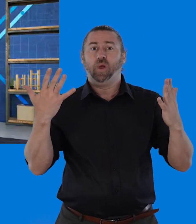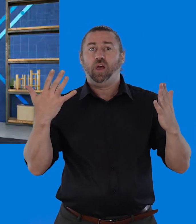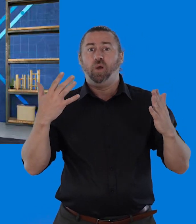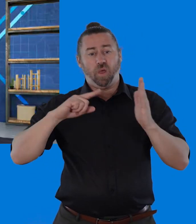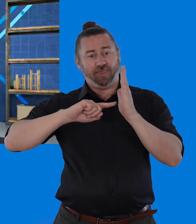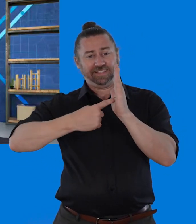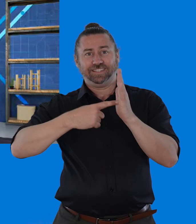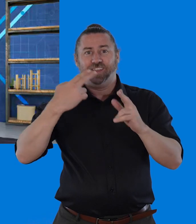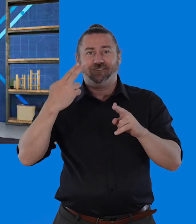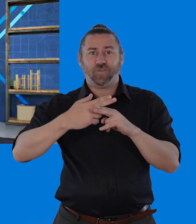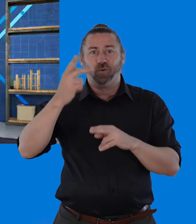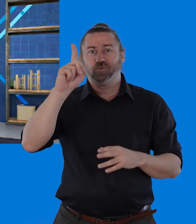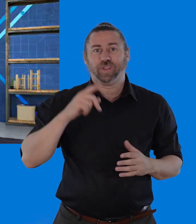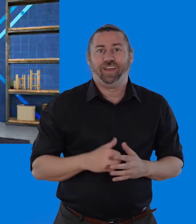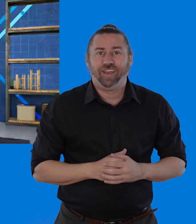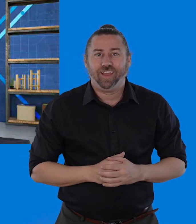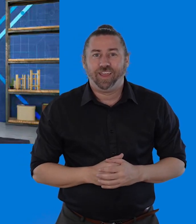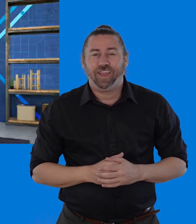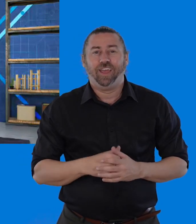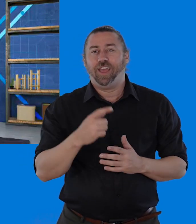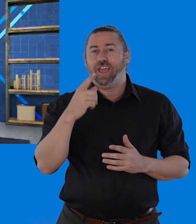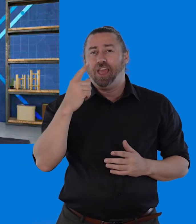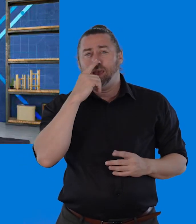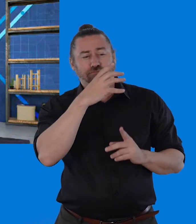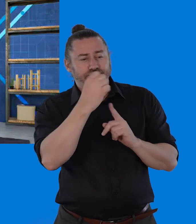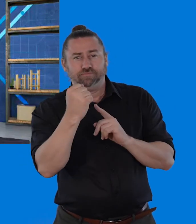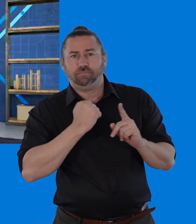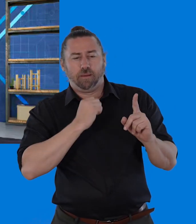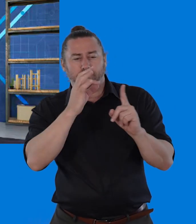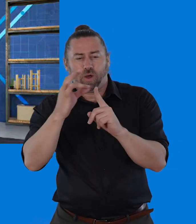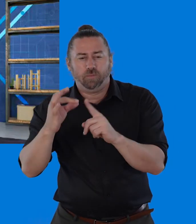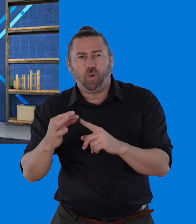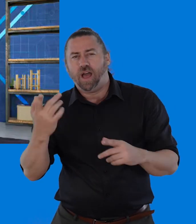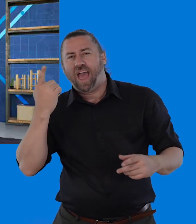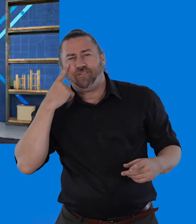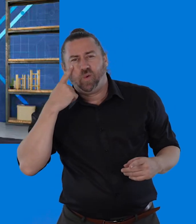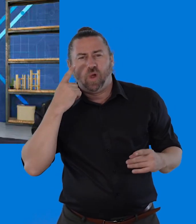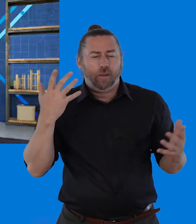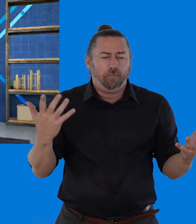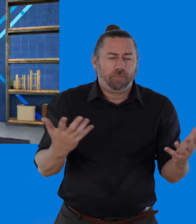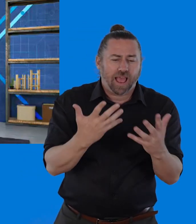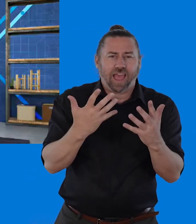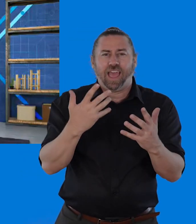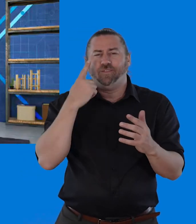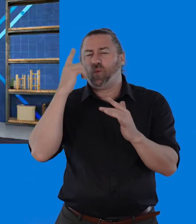Please jump in, grab my slides, have a play around, visit all those websites, et cetera.